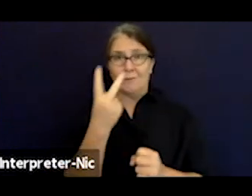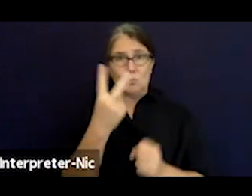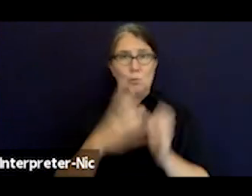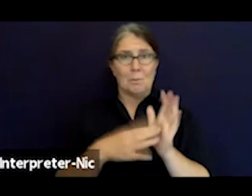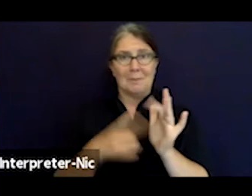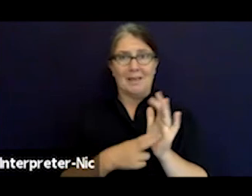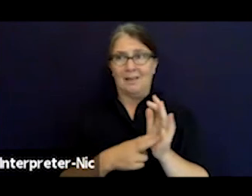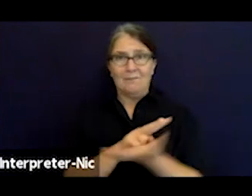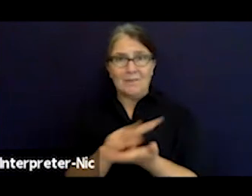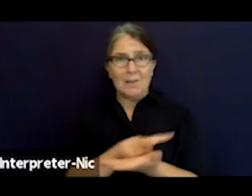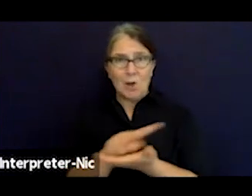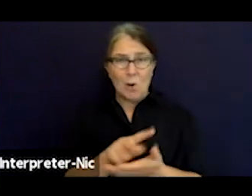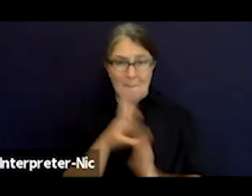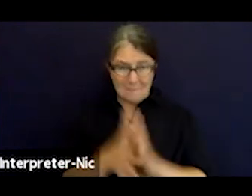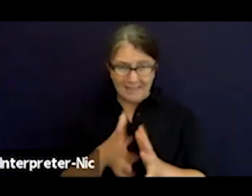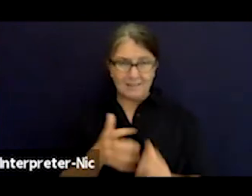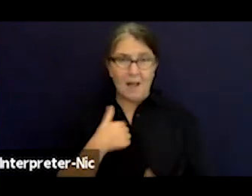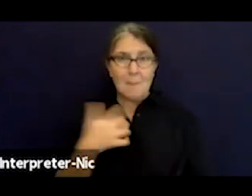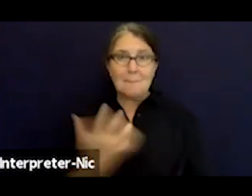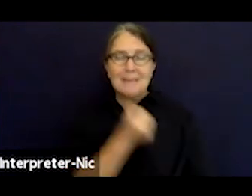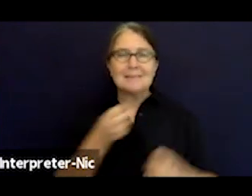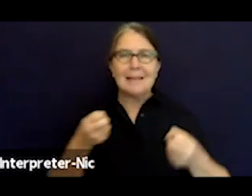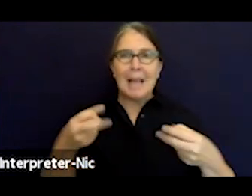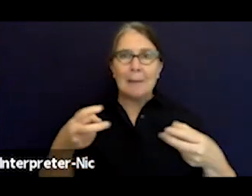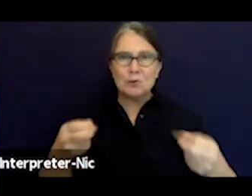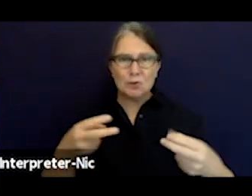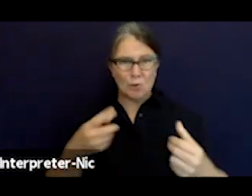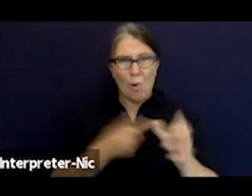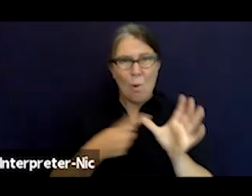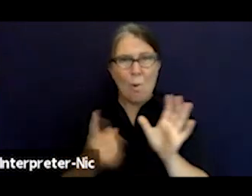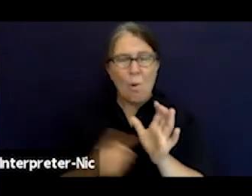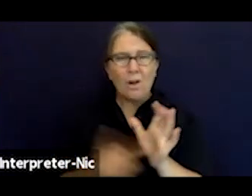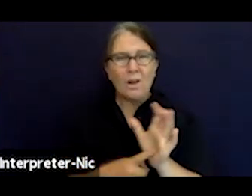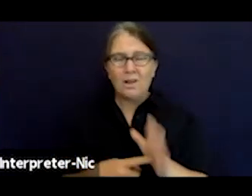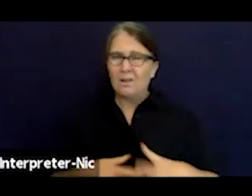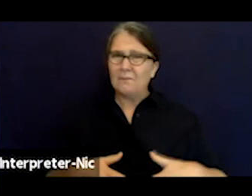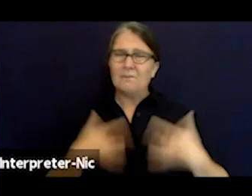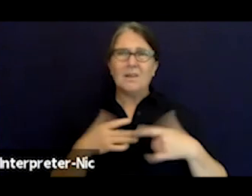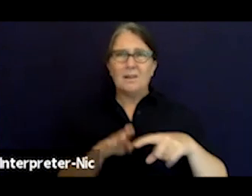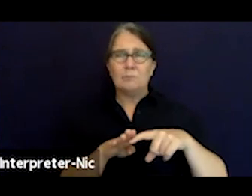by yesterday?” They see the enormity of the task that could be in front of them. They